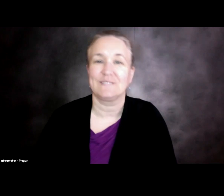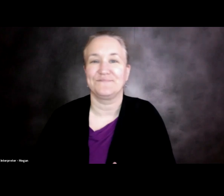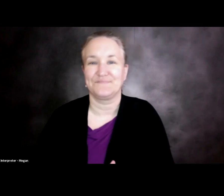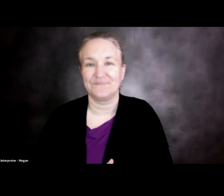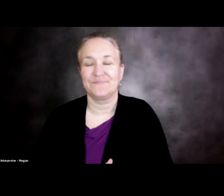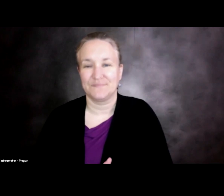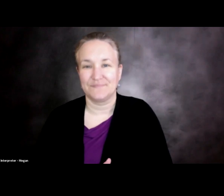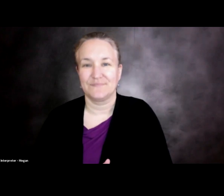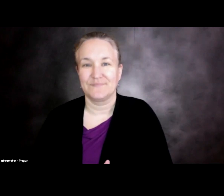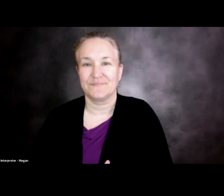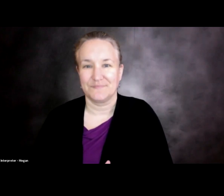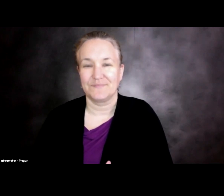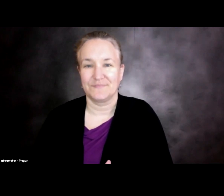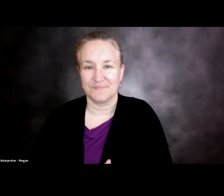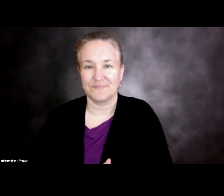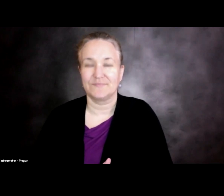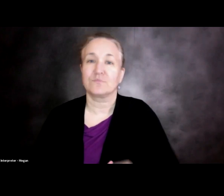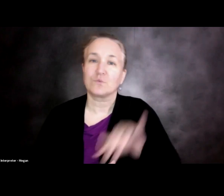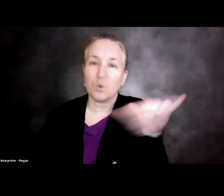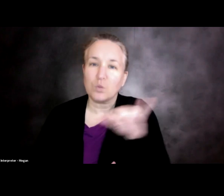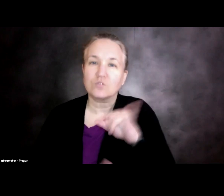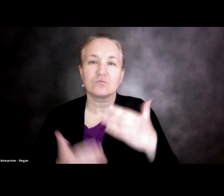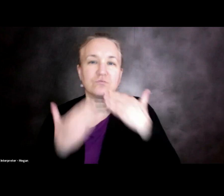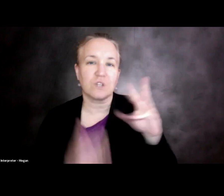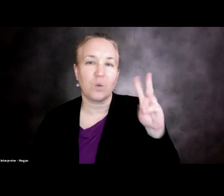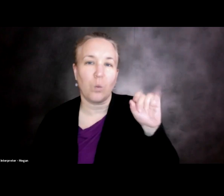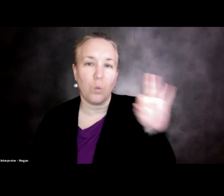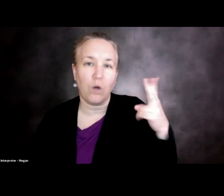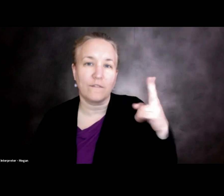Thank you as well, to the Wolf Humanity Center